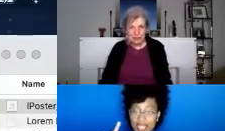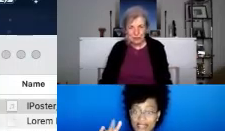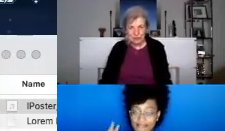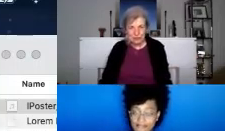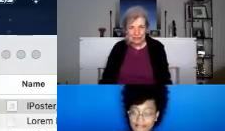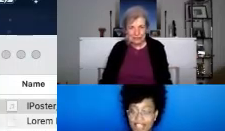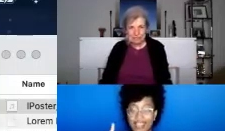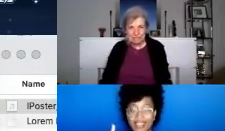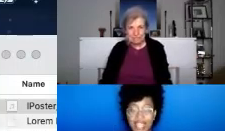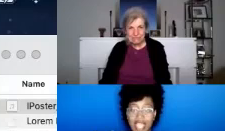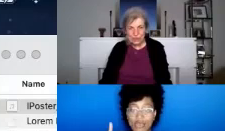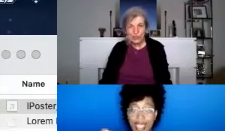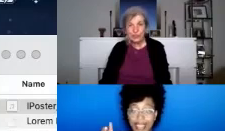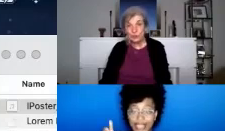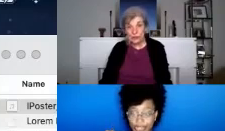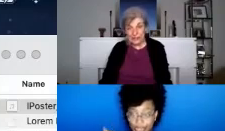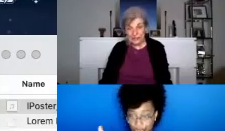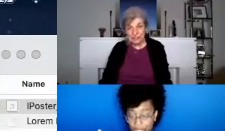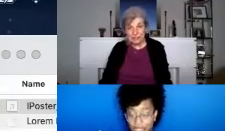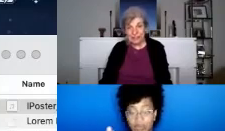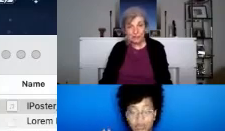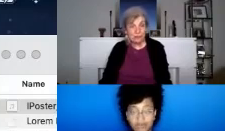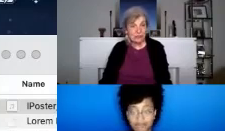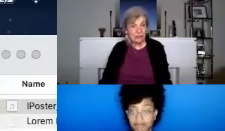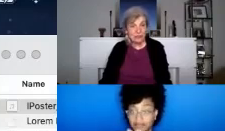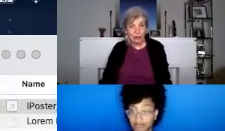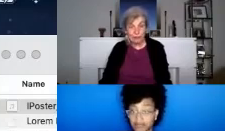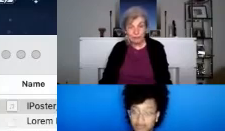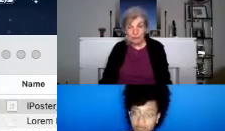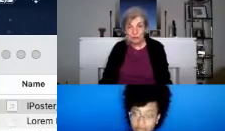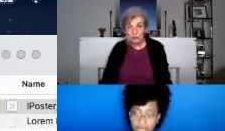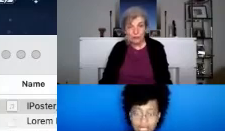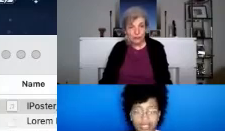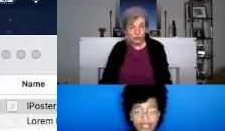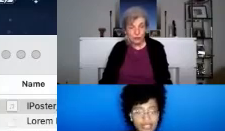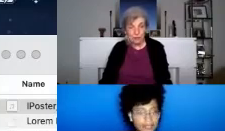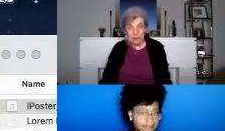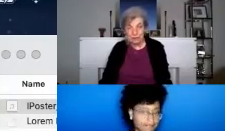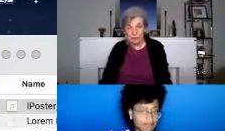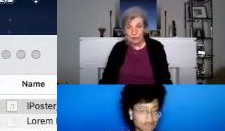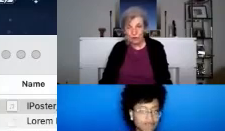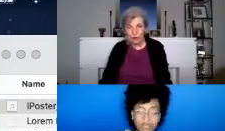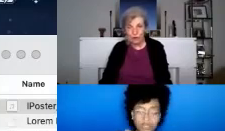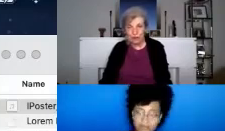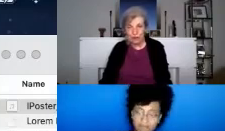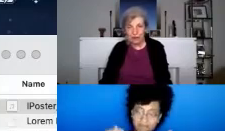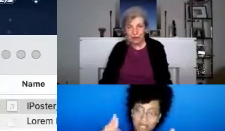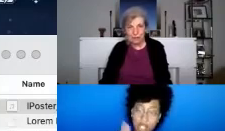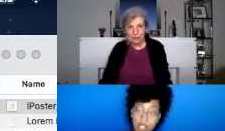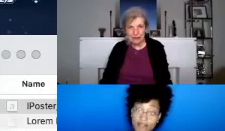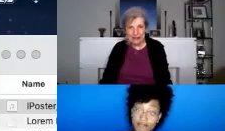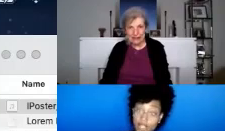07:46:13 you and the advancement of our field, whether you are a member or nonmember. I can